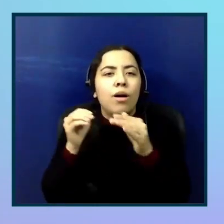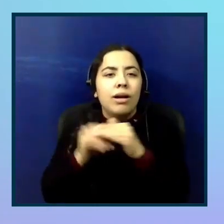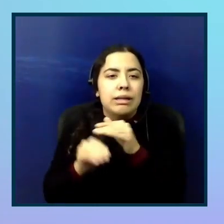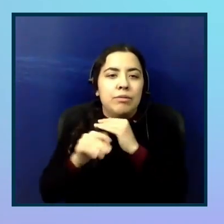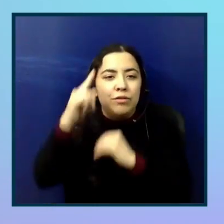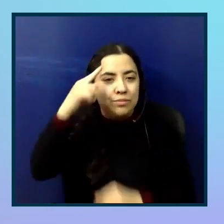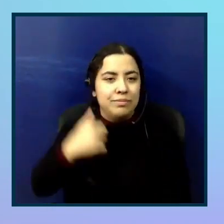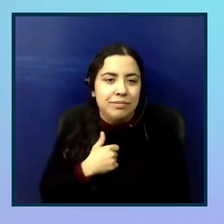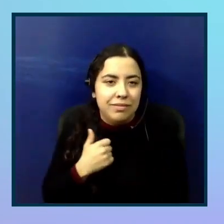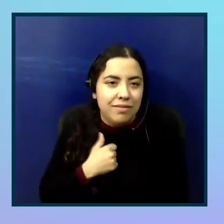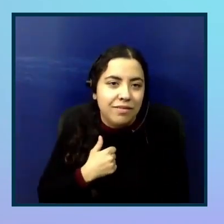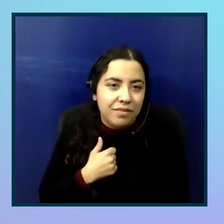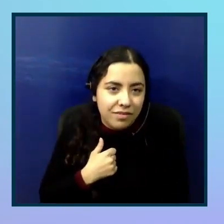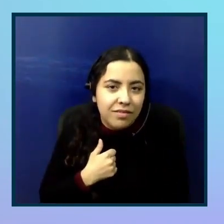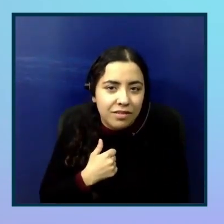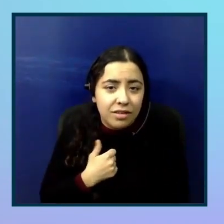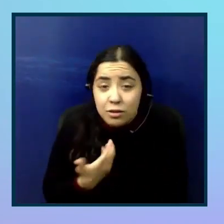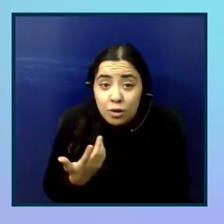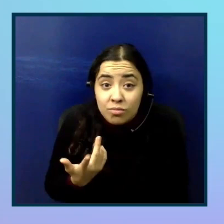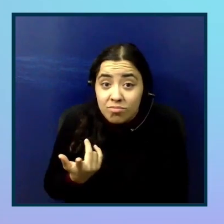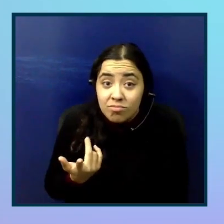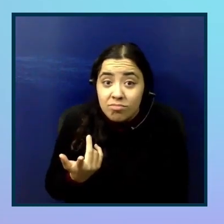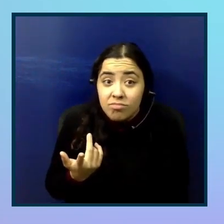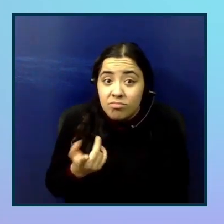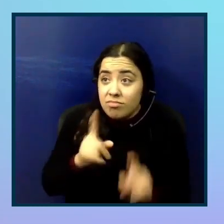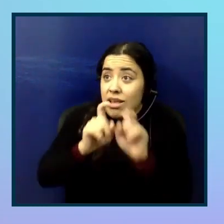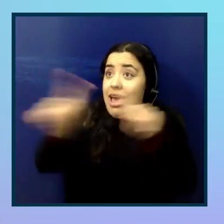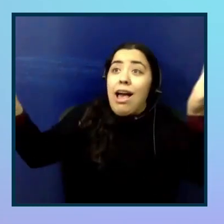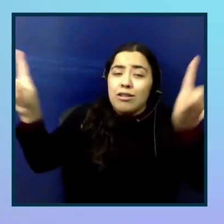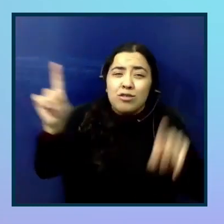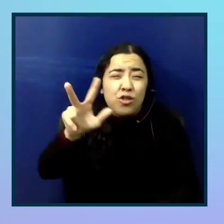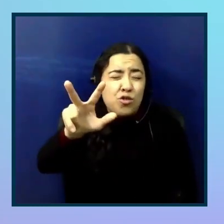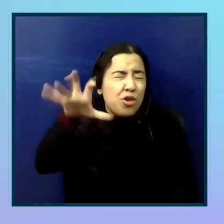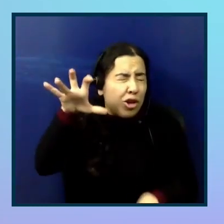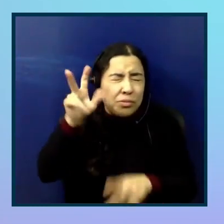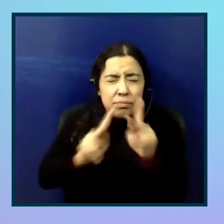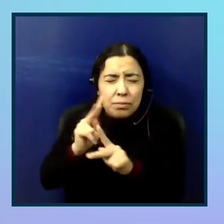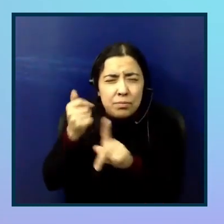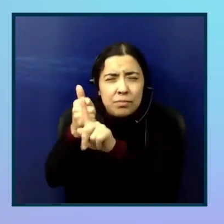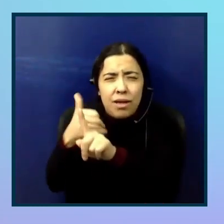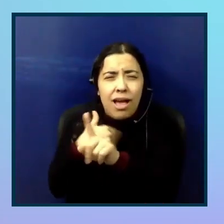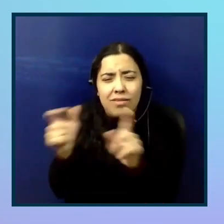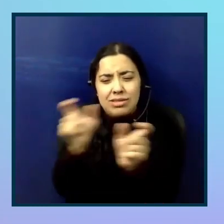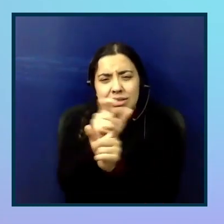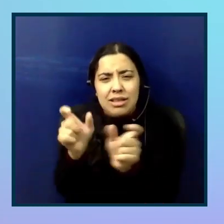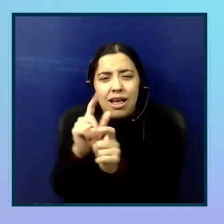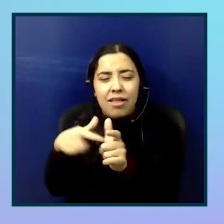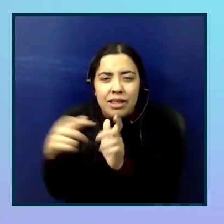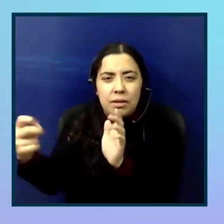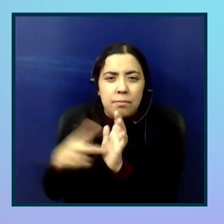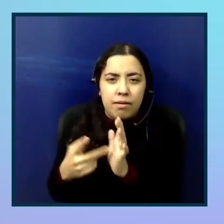Go and ask 300 dyslexic people what they deal with and then come back or at least three.